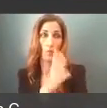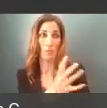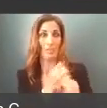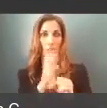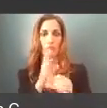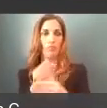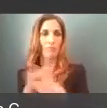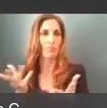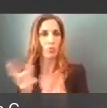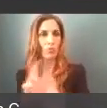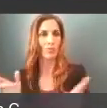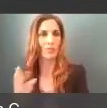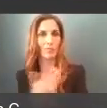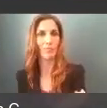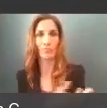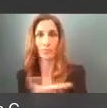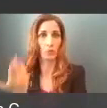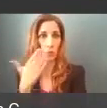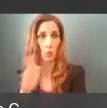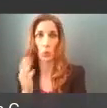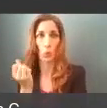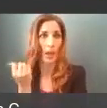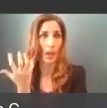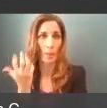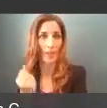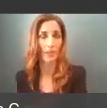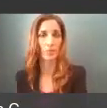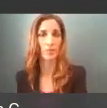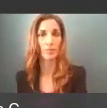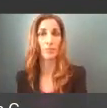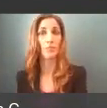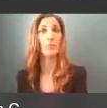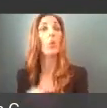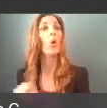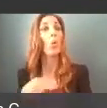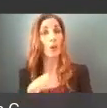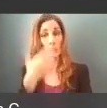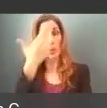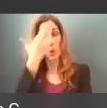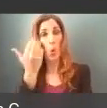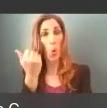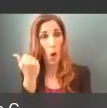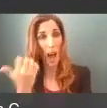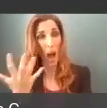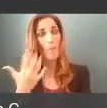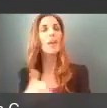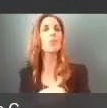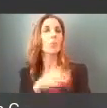...uncertainty about that number. We will reach out to individuals that will need to be rescheduled